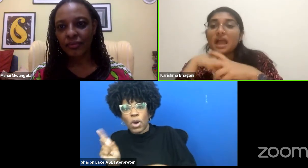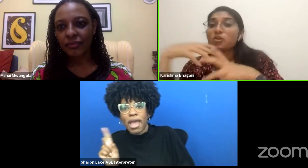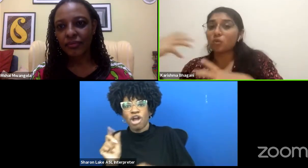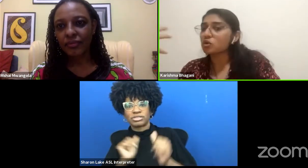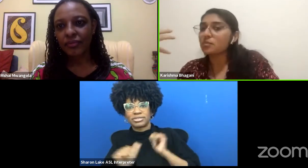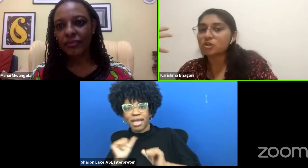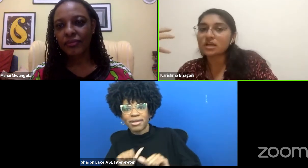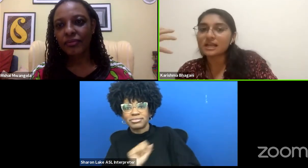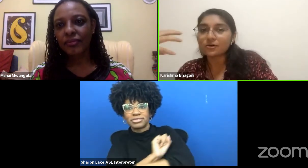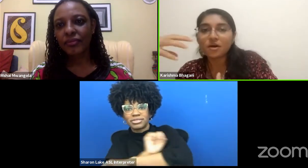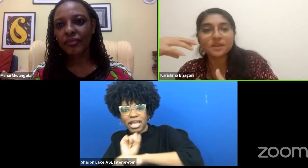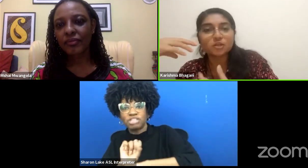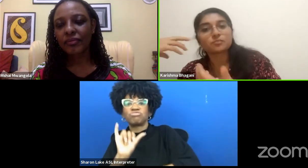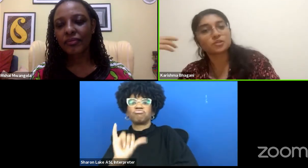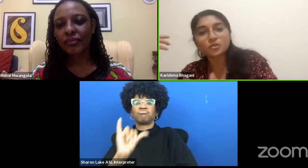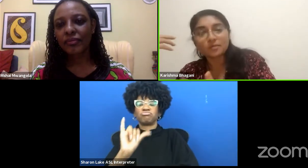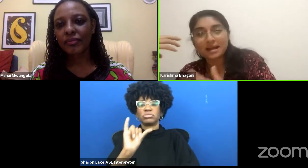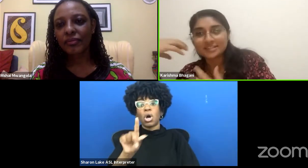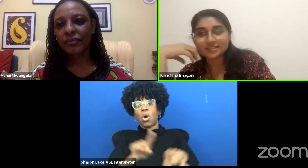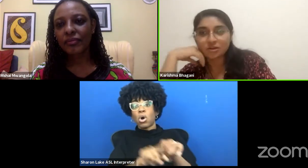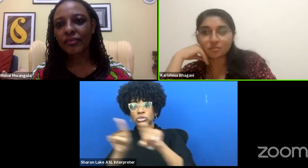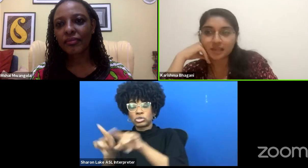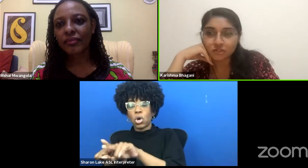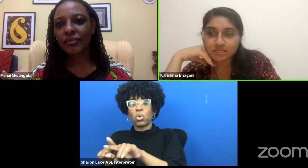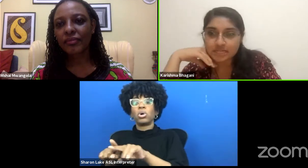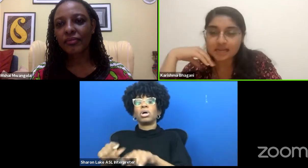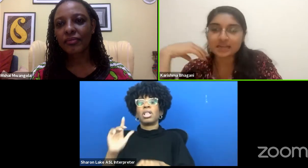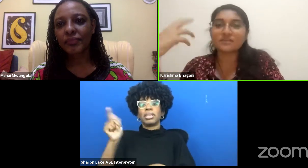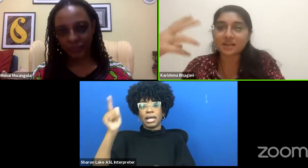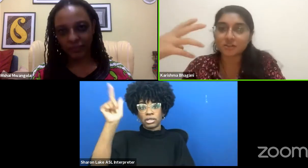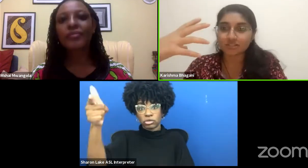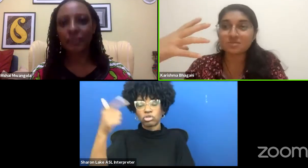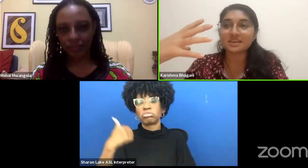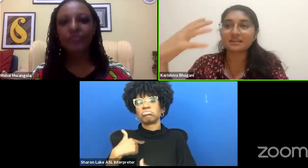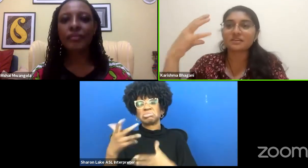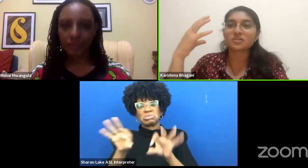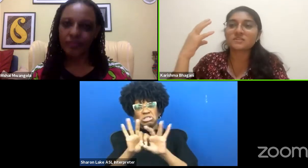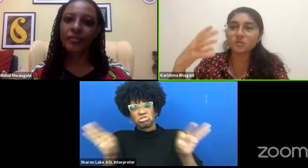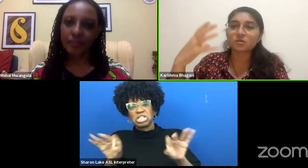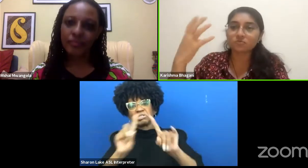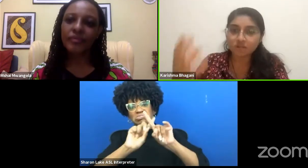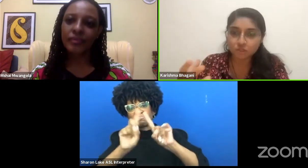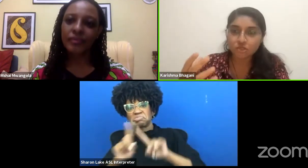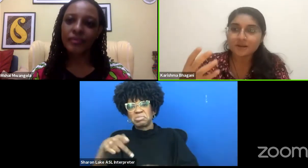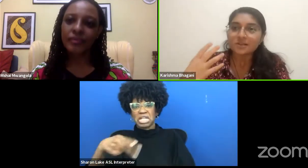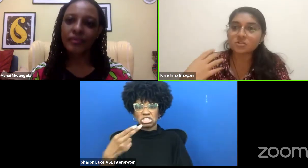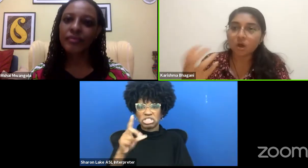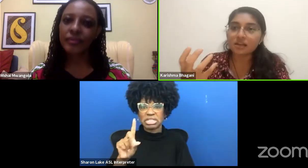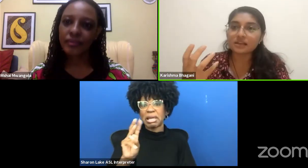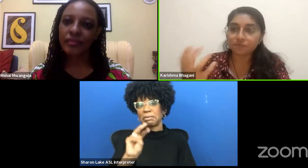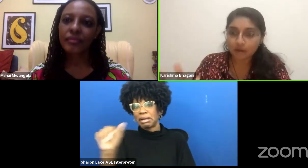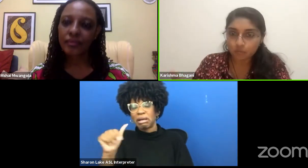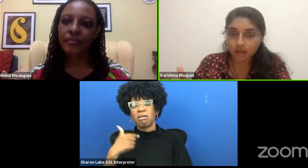And you also mentioned earlier on that you pursued your master's and your PhD and even as you're speaking there's such a rich scholarly framework